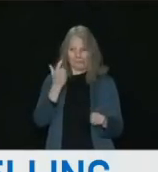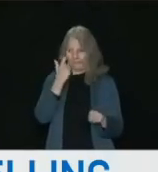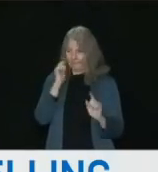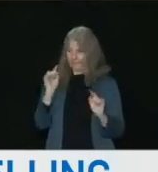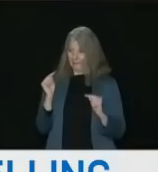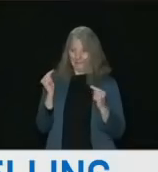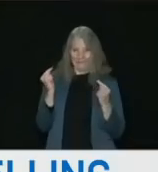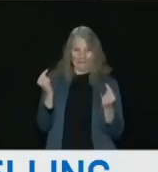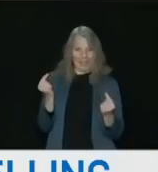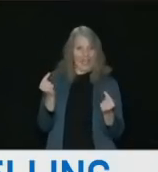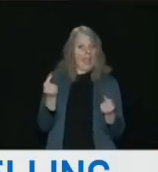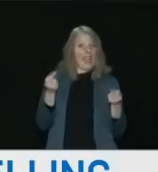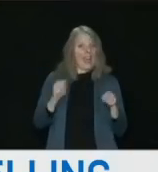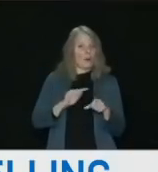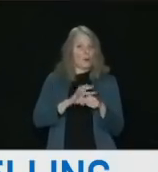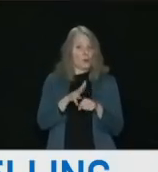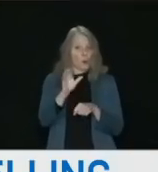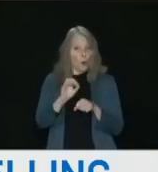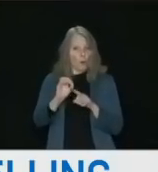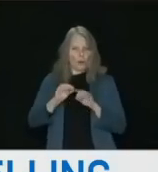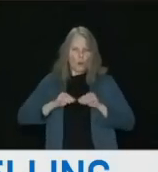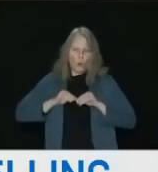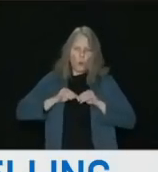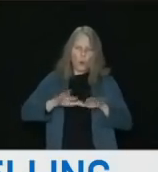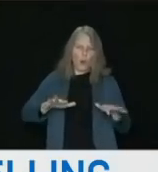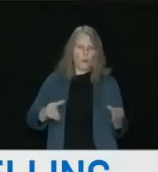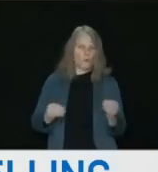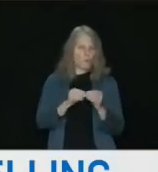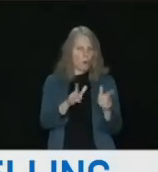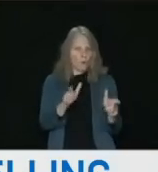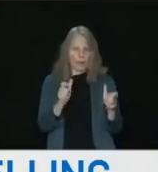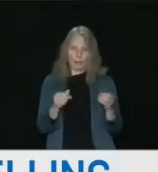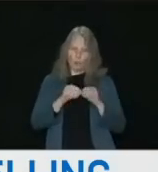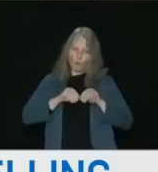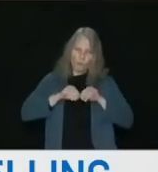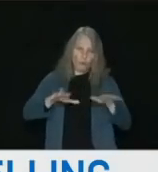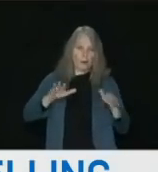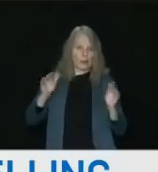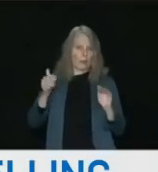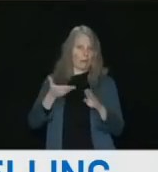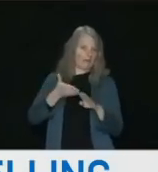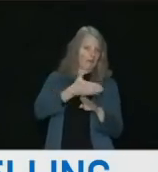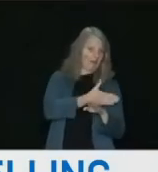VARIANT HAS TRANSFORMED THE CONTEXT OF THE PANDEMIC IN